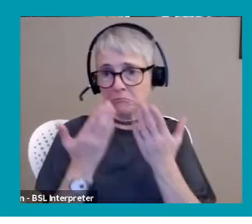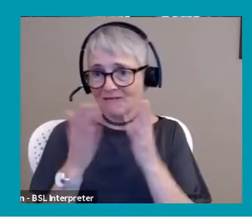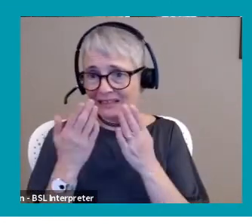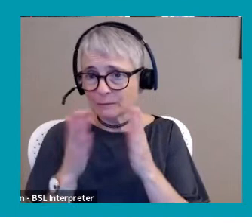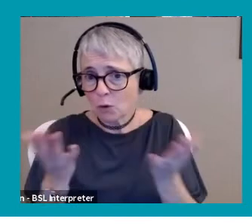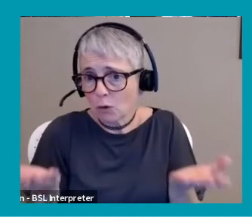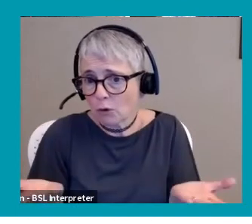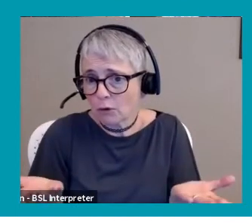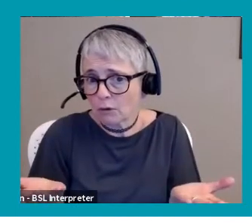I am interested in finding out.